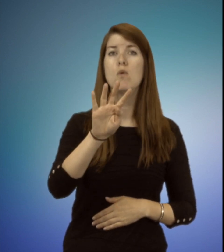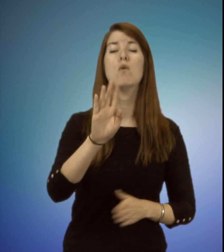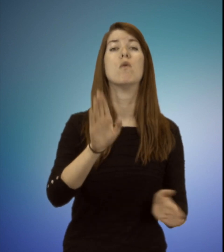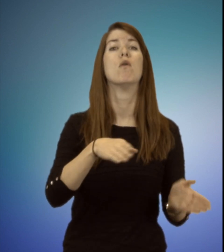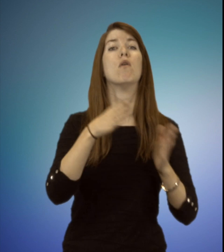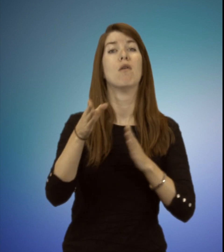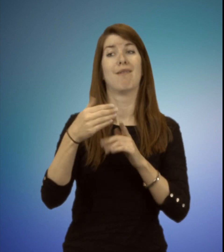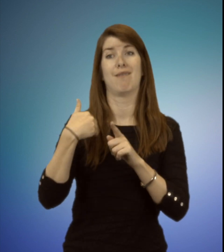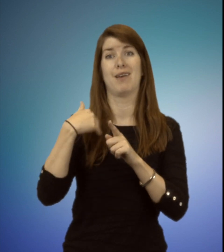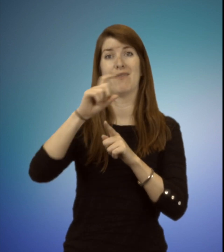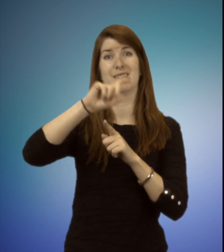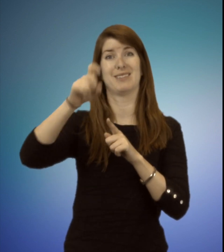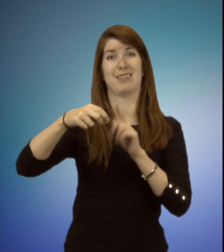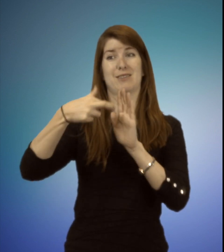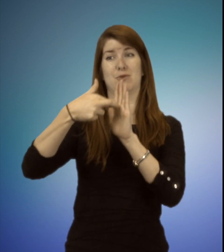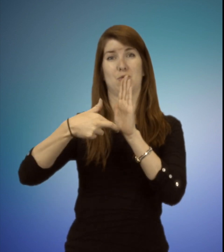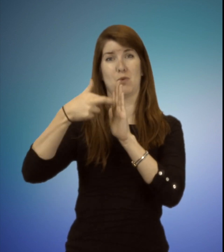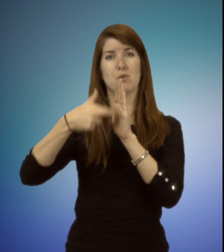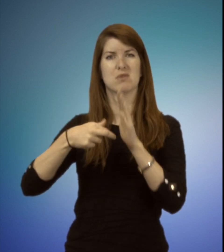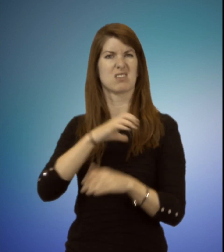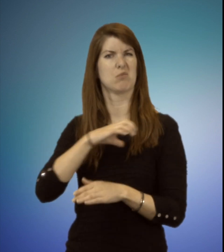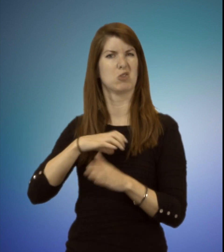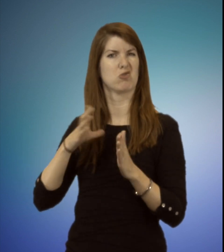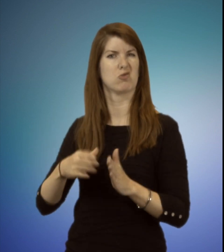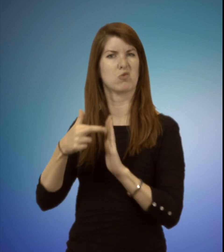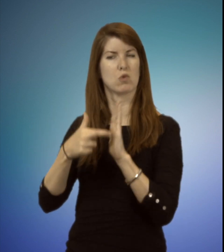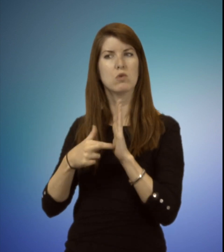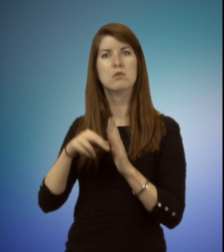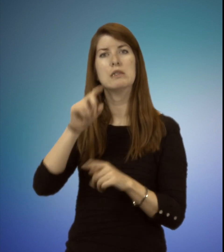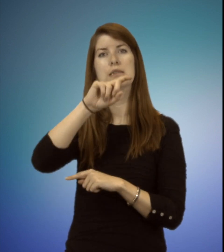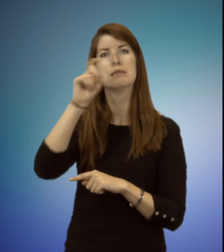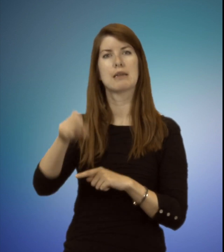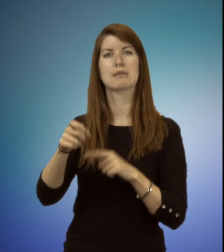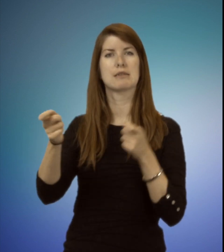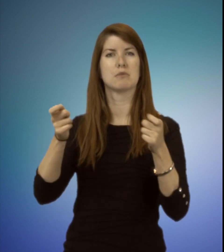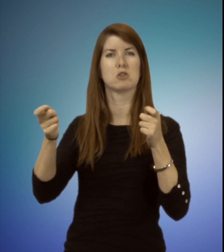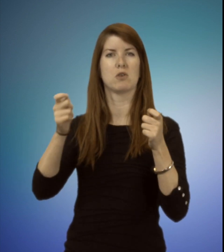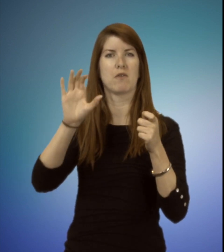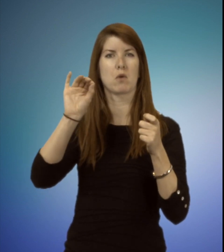Then we have our Texas rules, our commissioner's rules, the Texas Administrative Code,